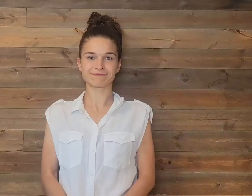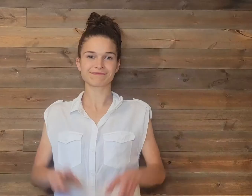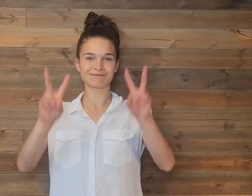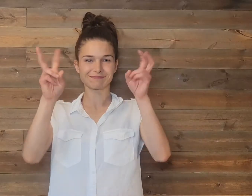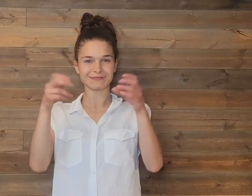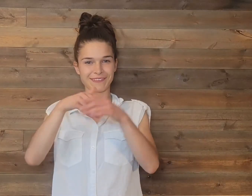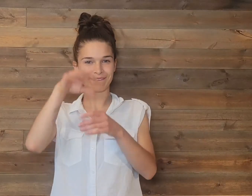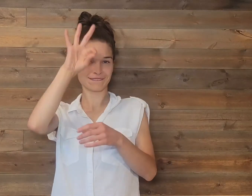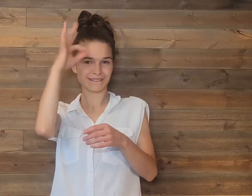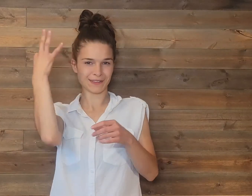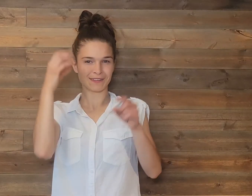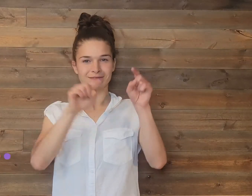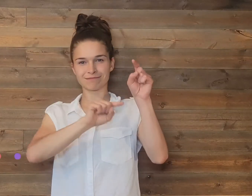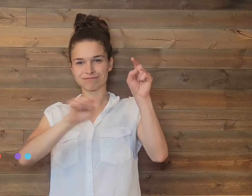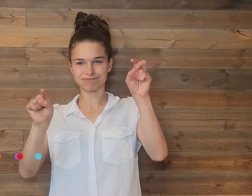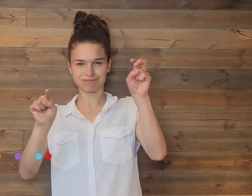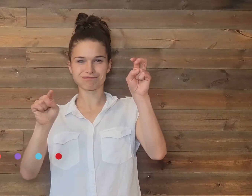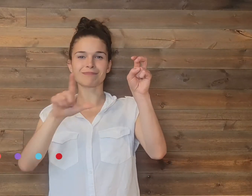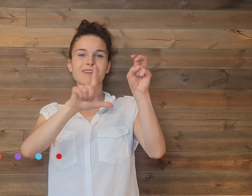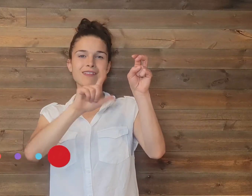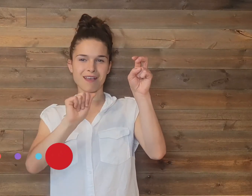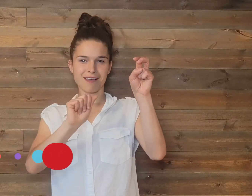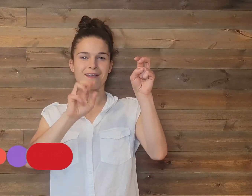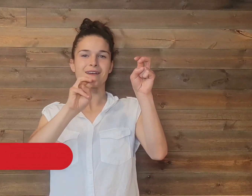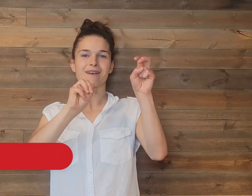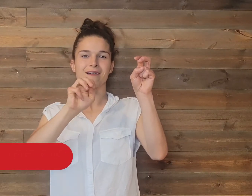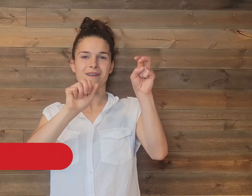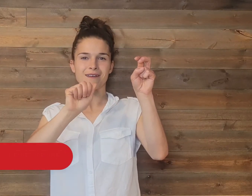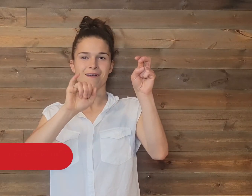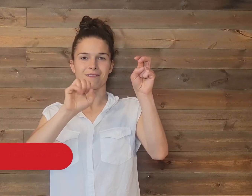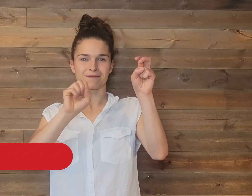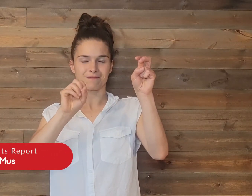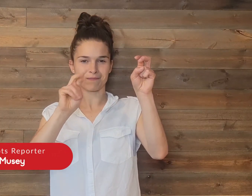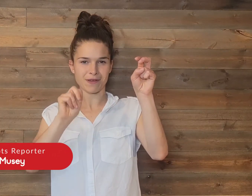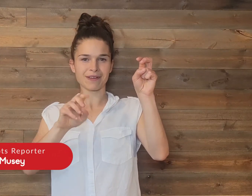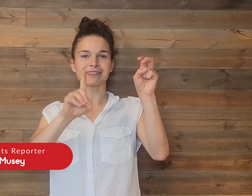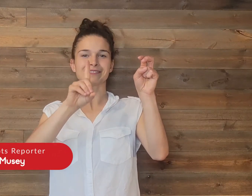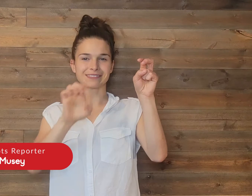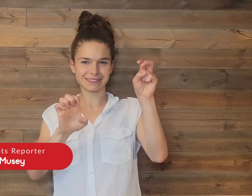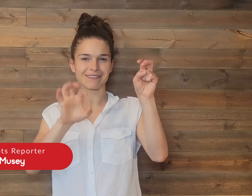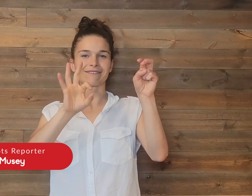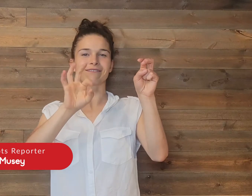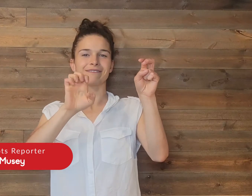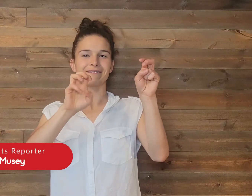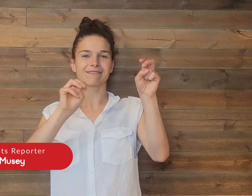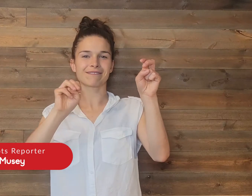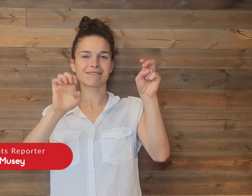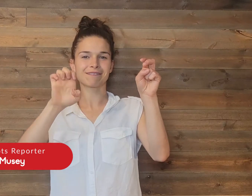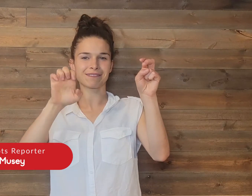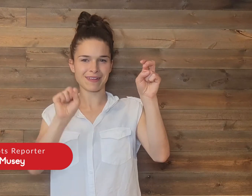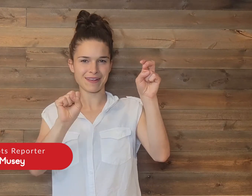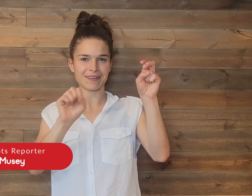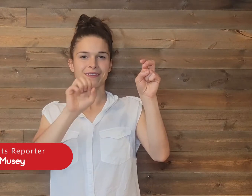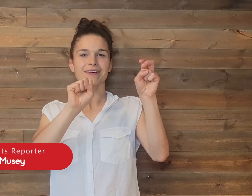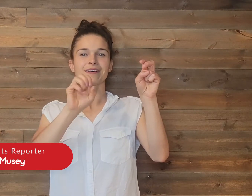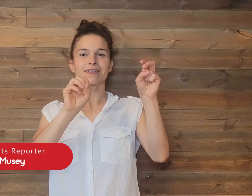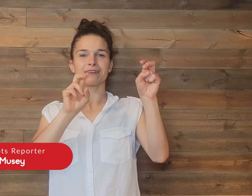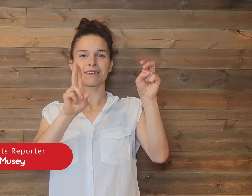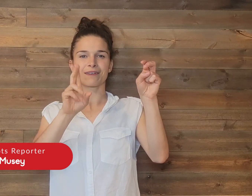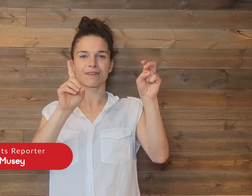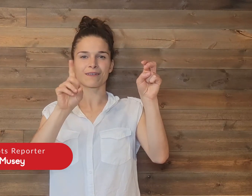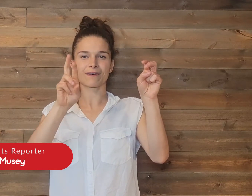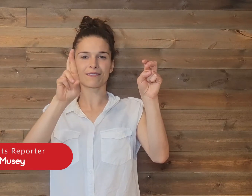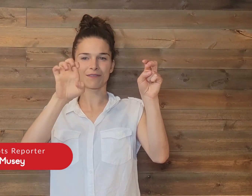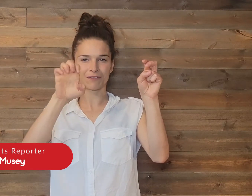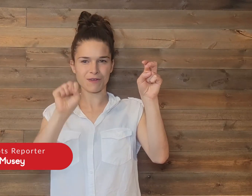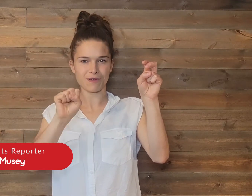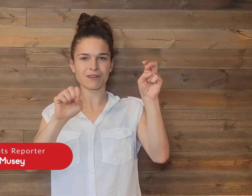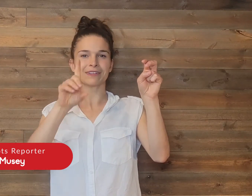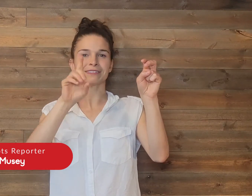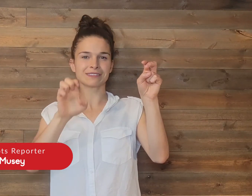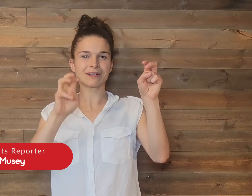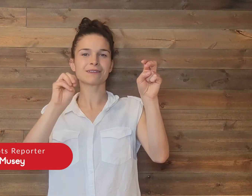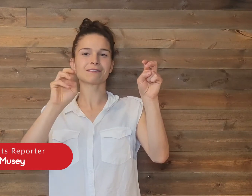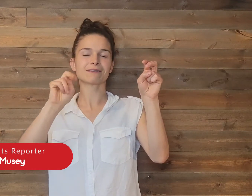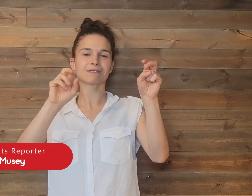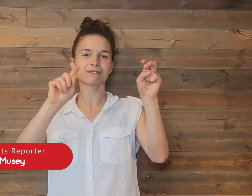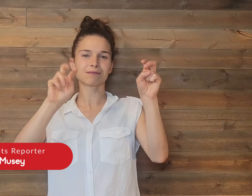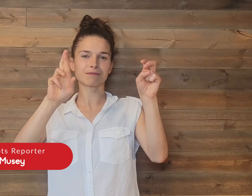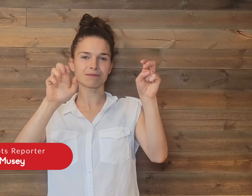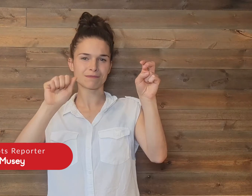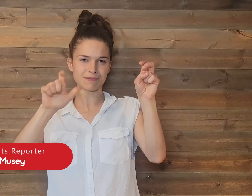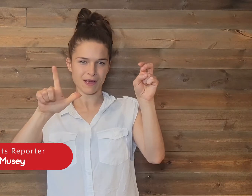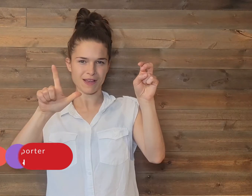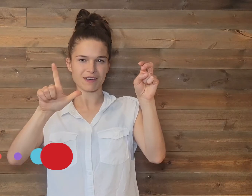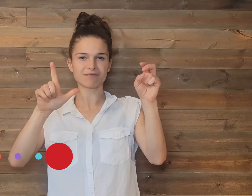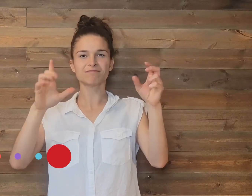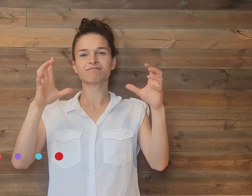[Nicole]: "La Maison De Femmes Soudres De Montréal",